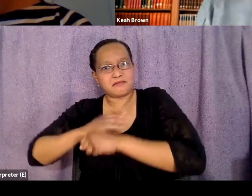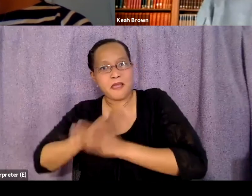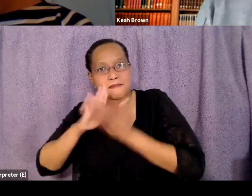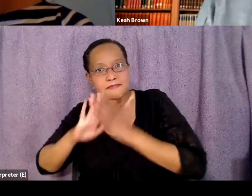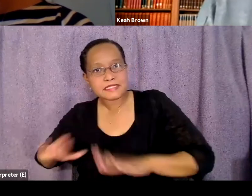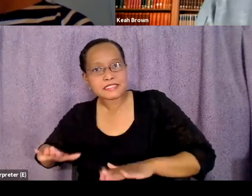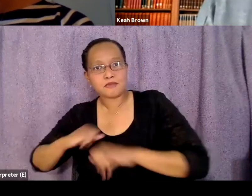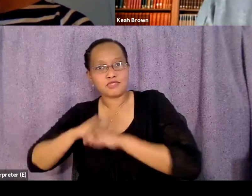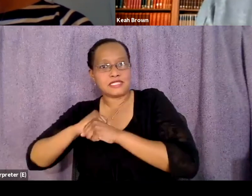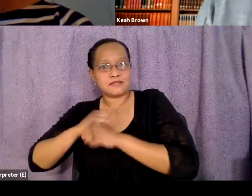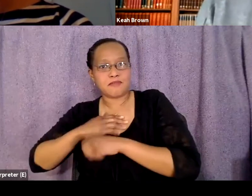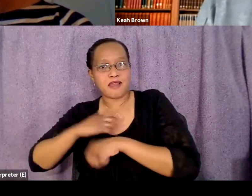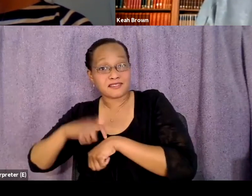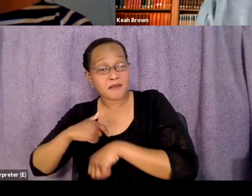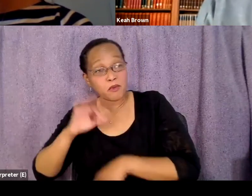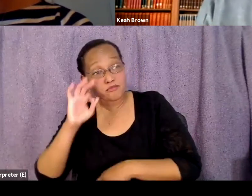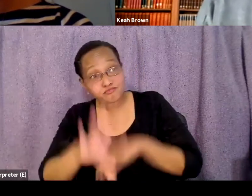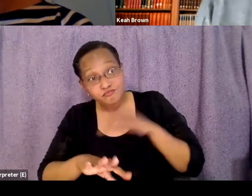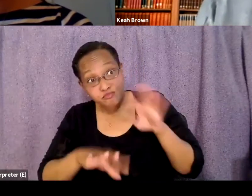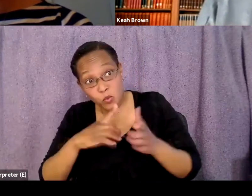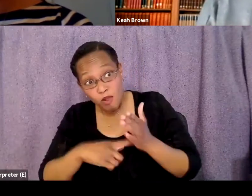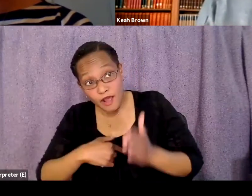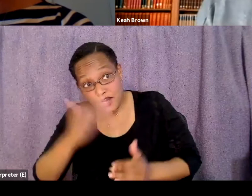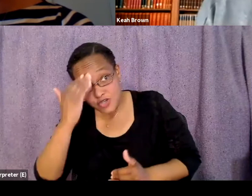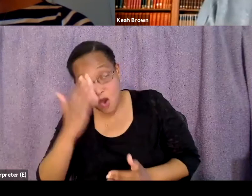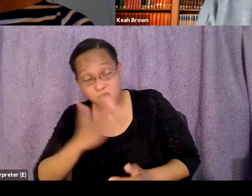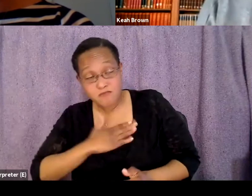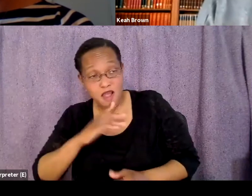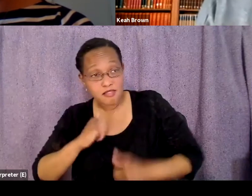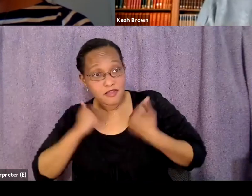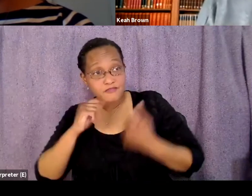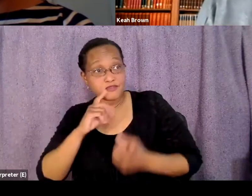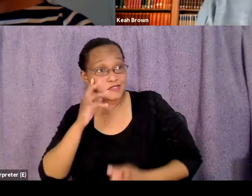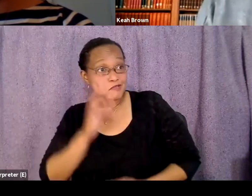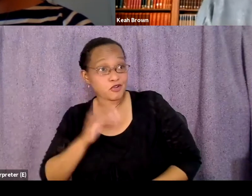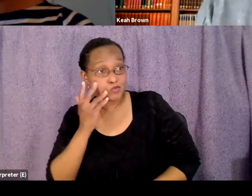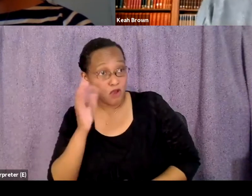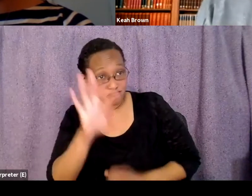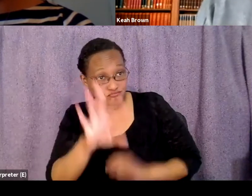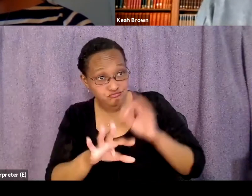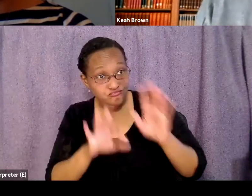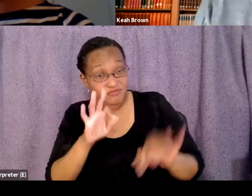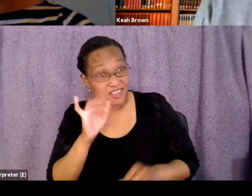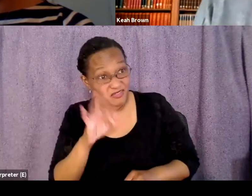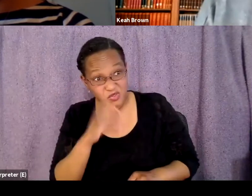know here's my lived reality take with it what you will. Keah Brown: If you don't get it that's Okay, but i'm going to move on, I don't spend.